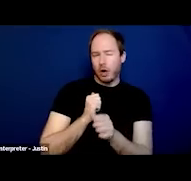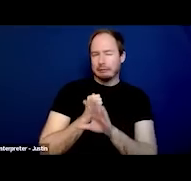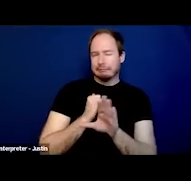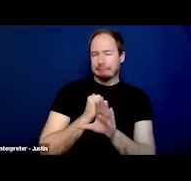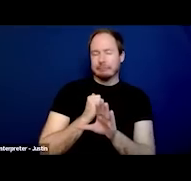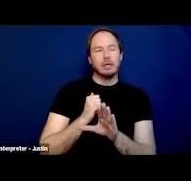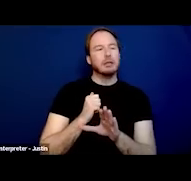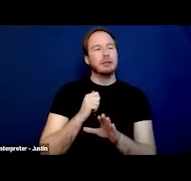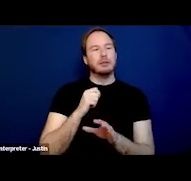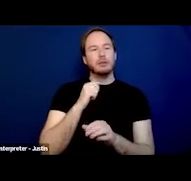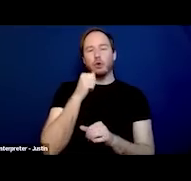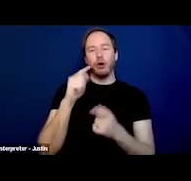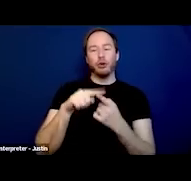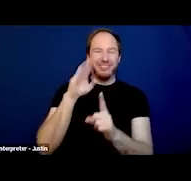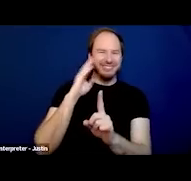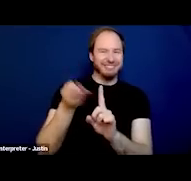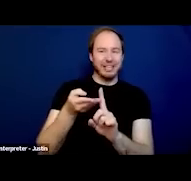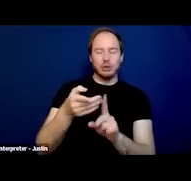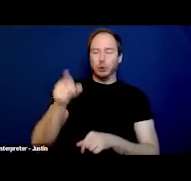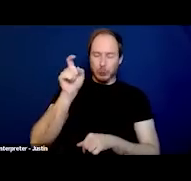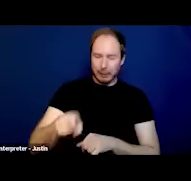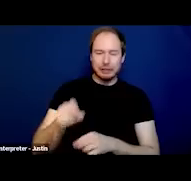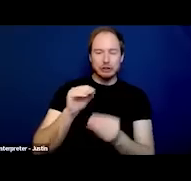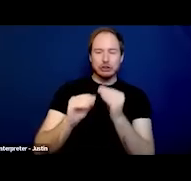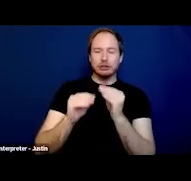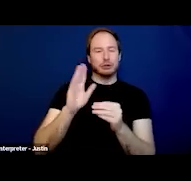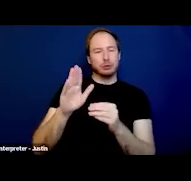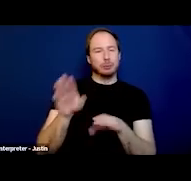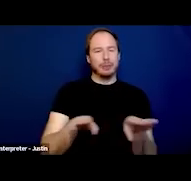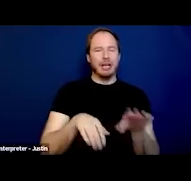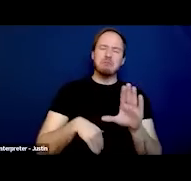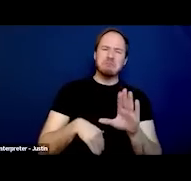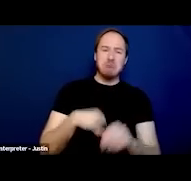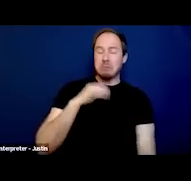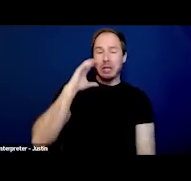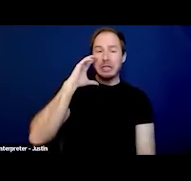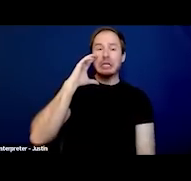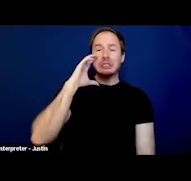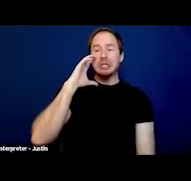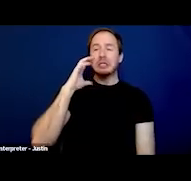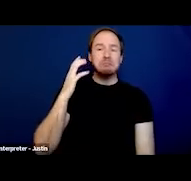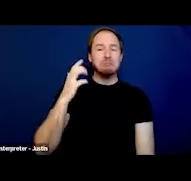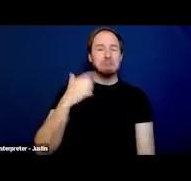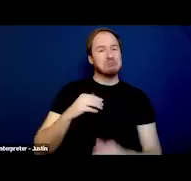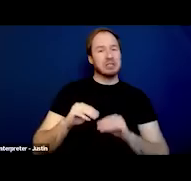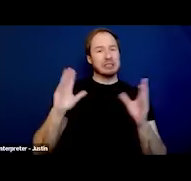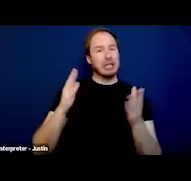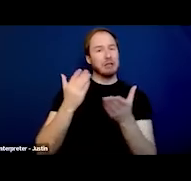Avoid trying to convince folks that they need to change their behavior. What you can do is listen actively, use clear, factual language.